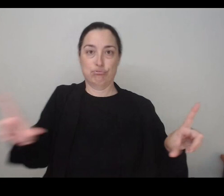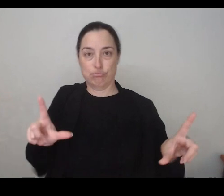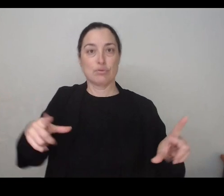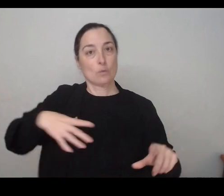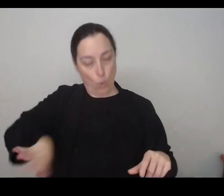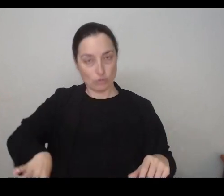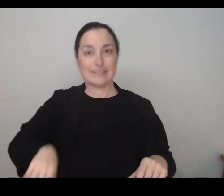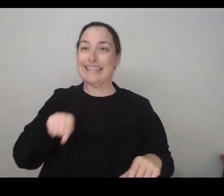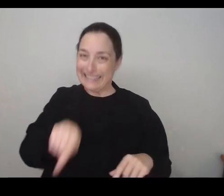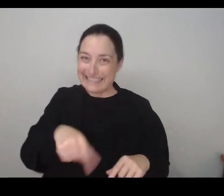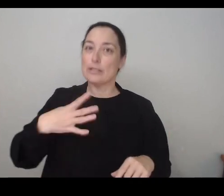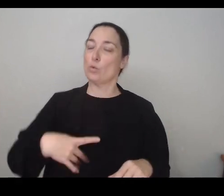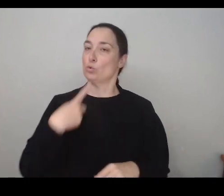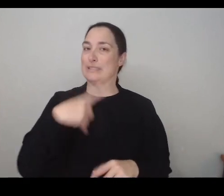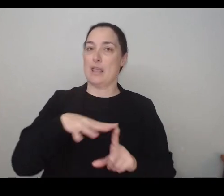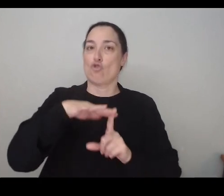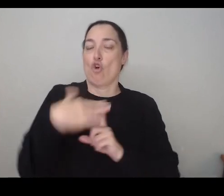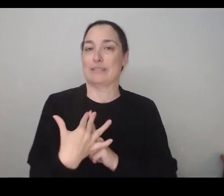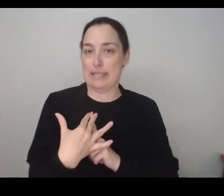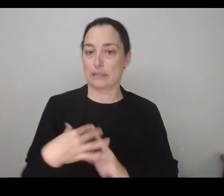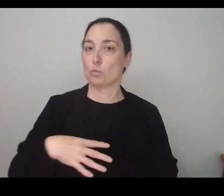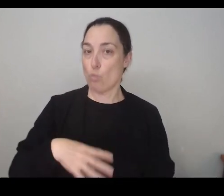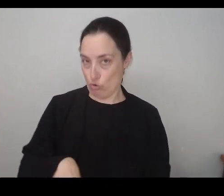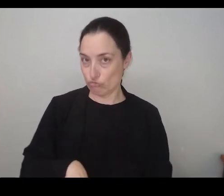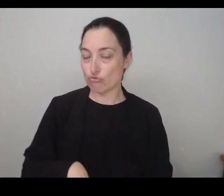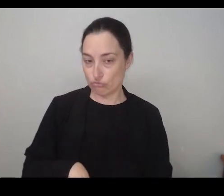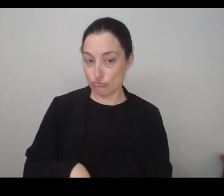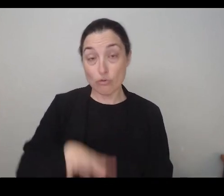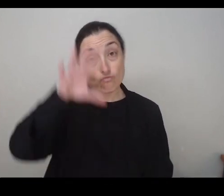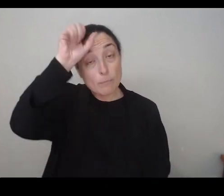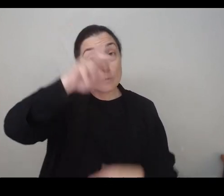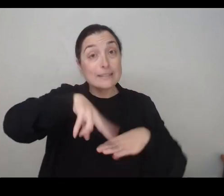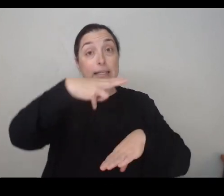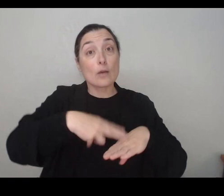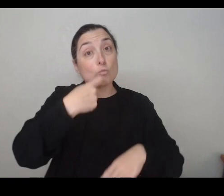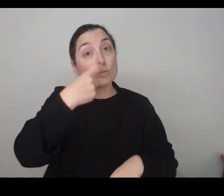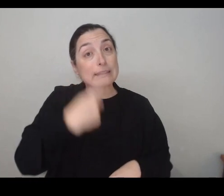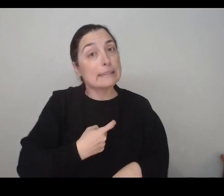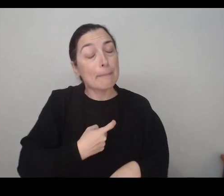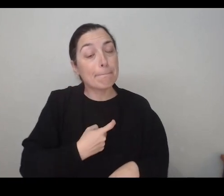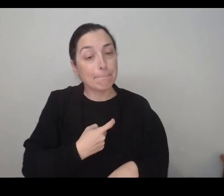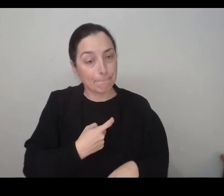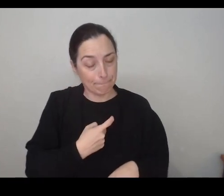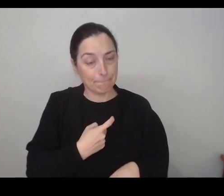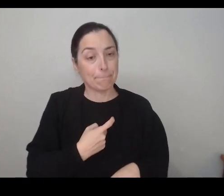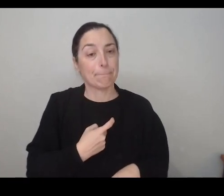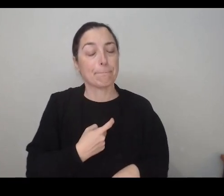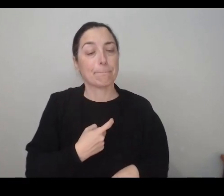And that's very important, remembering that, for example, the National Museum of Contemporary Art in Paris